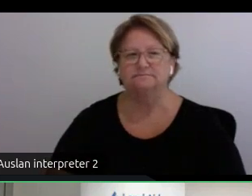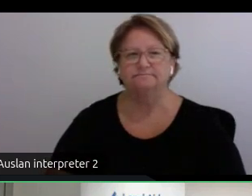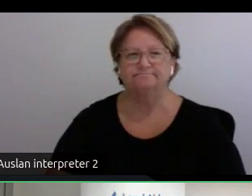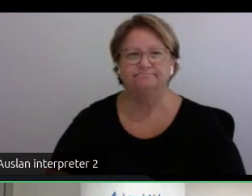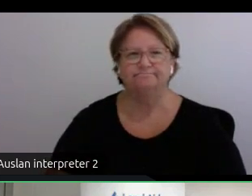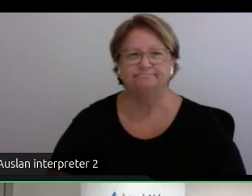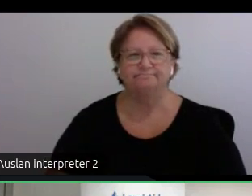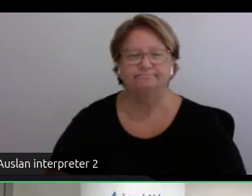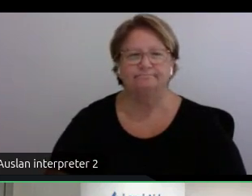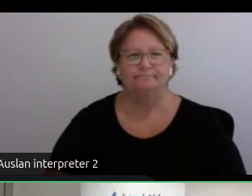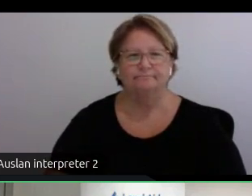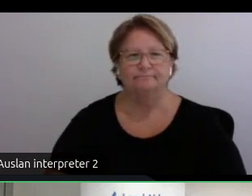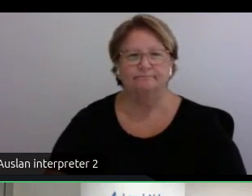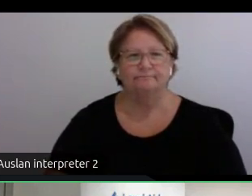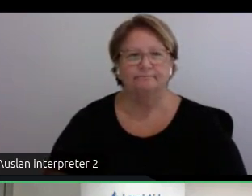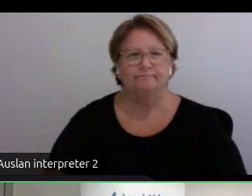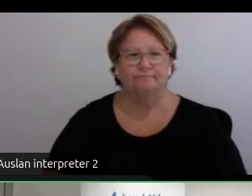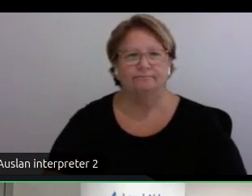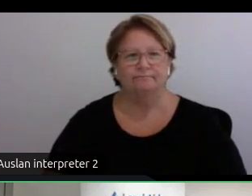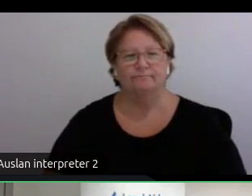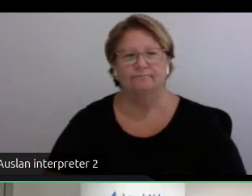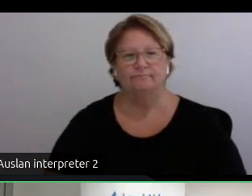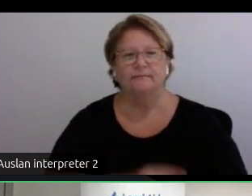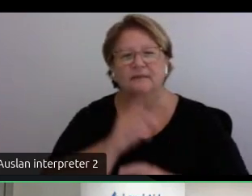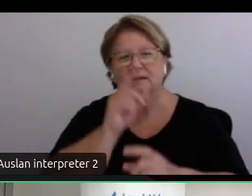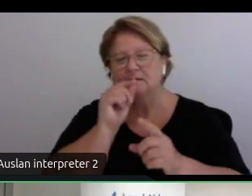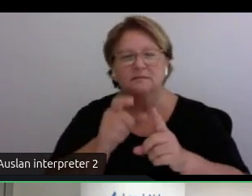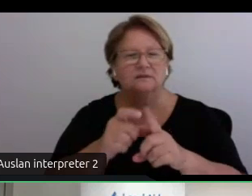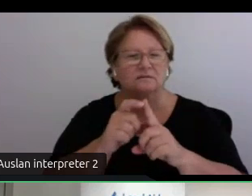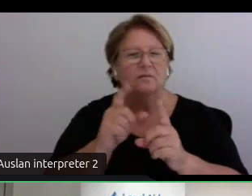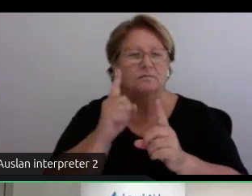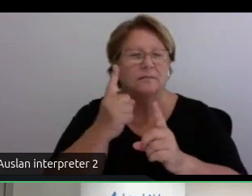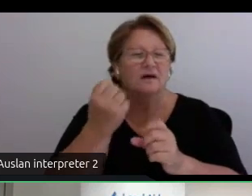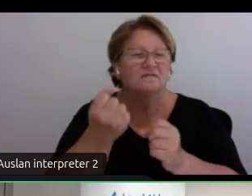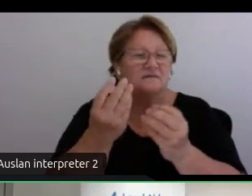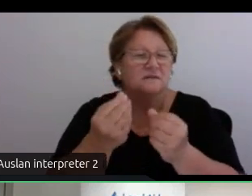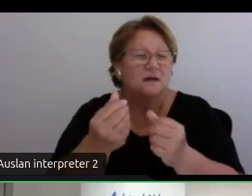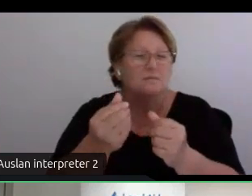which makes it difficult. Uh there are some small business financial counsellors who do some great